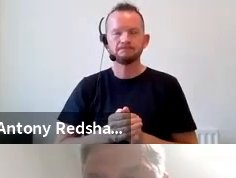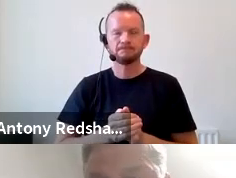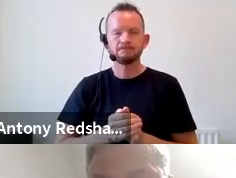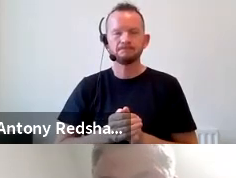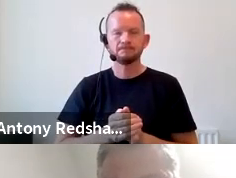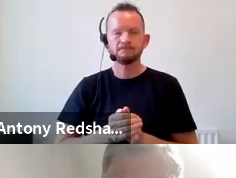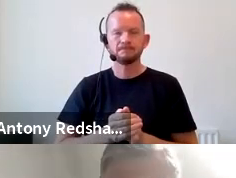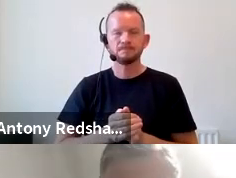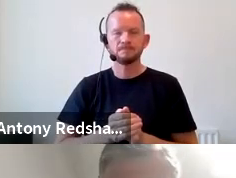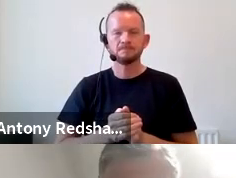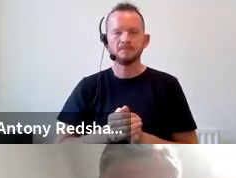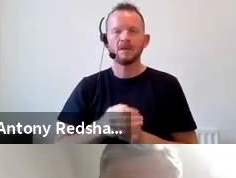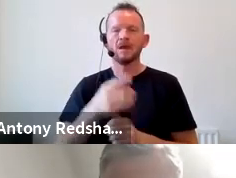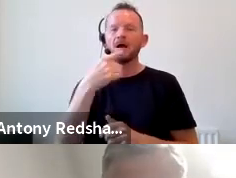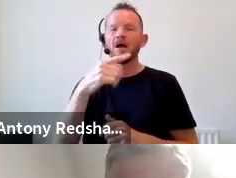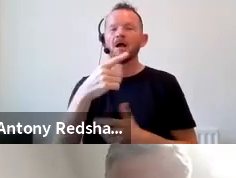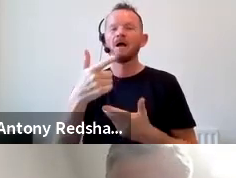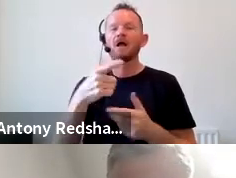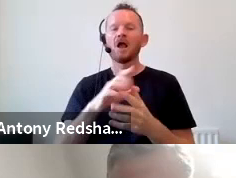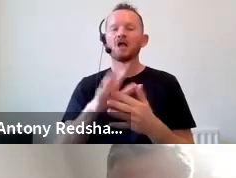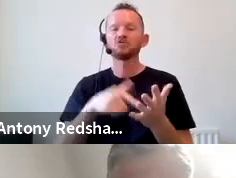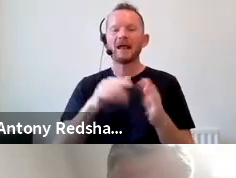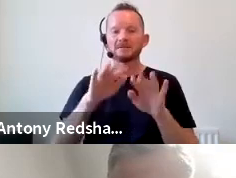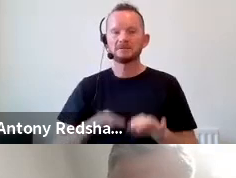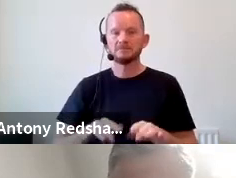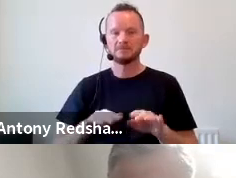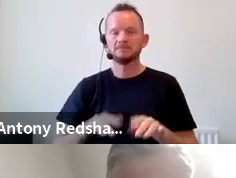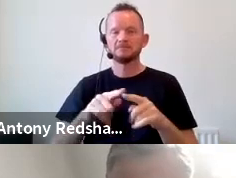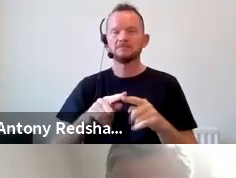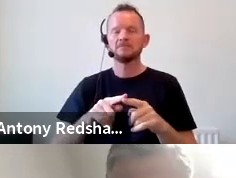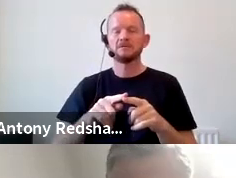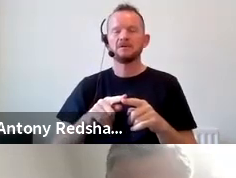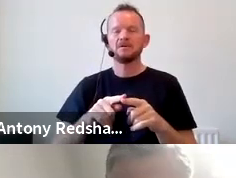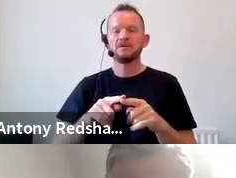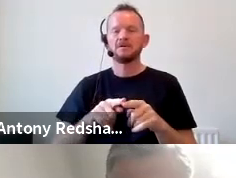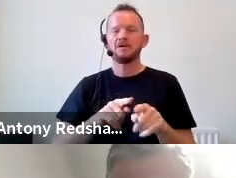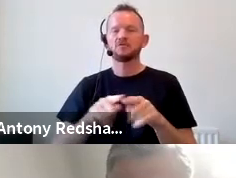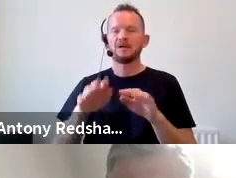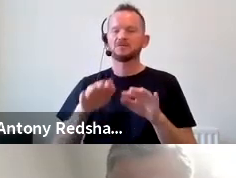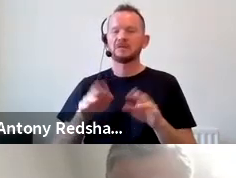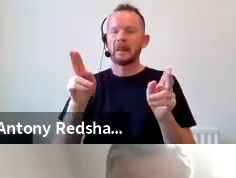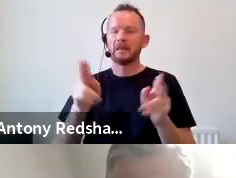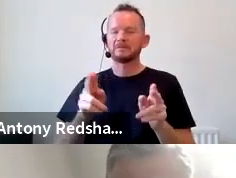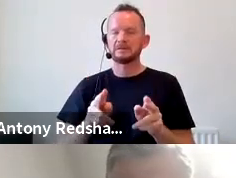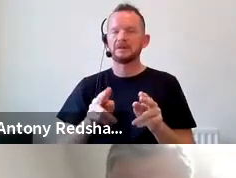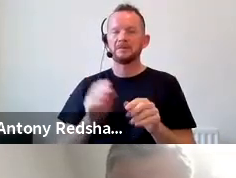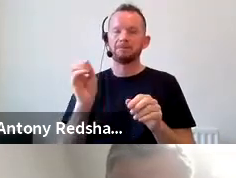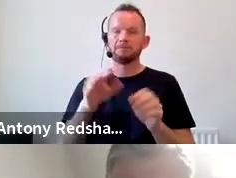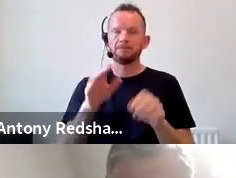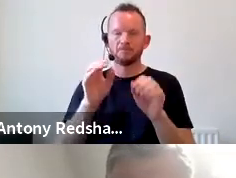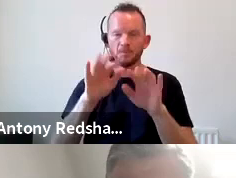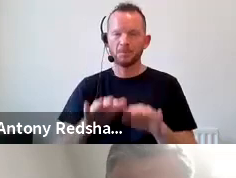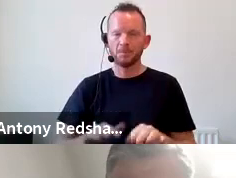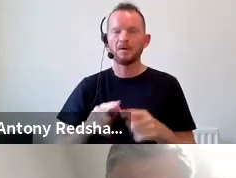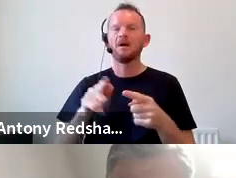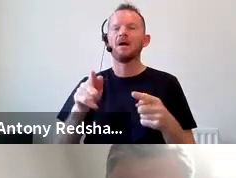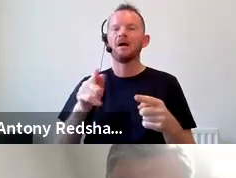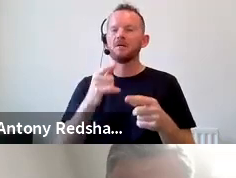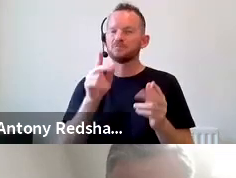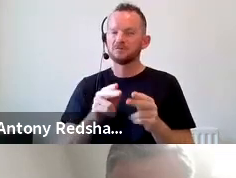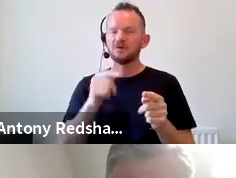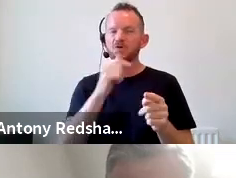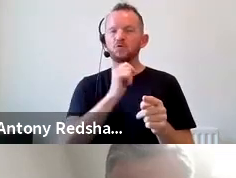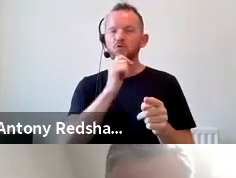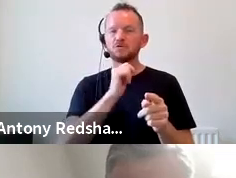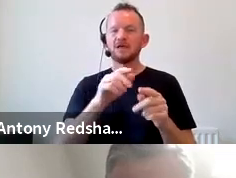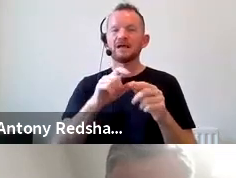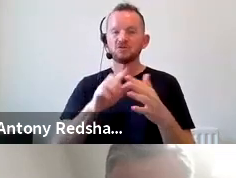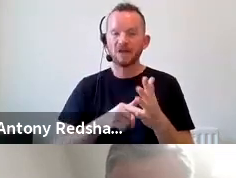I just want to mention about the chat feature, so please try and keep the chat feature, very limited. We're, we're going to sort of use the chat feature.